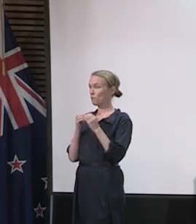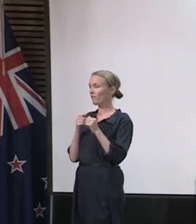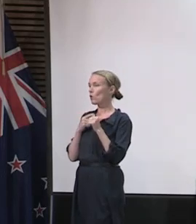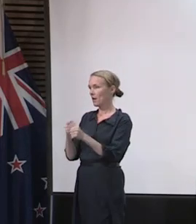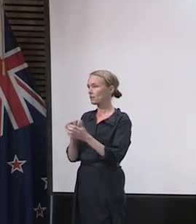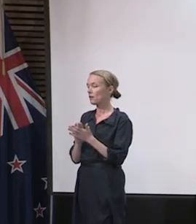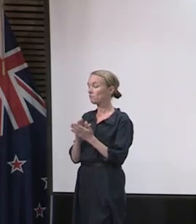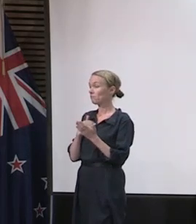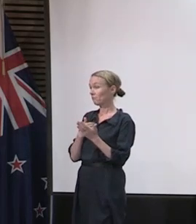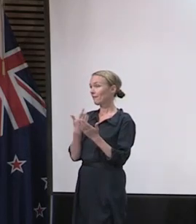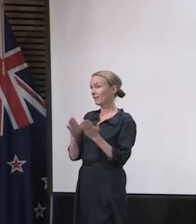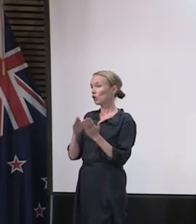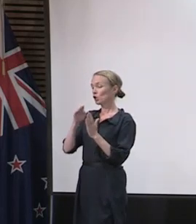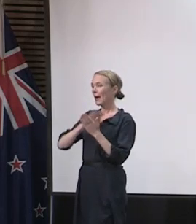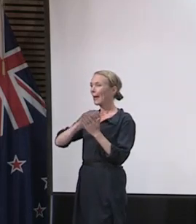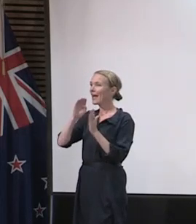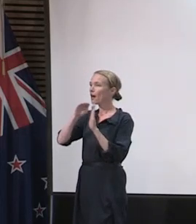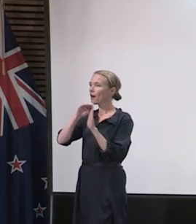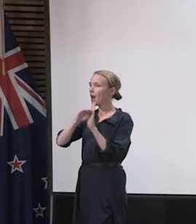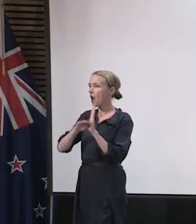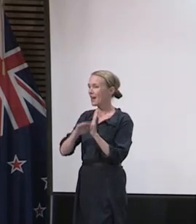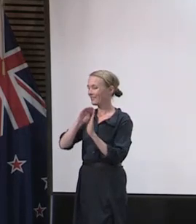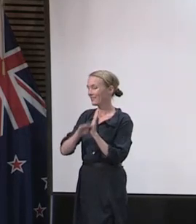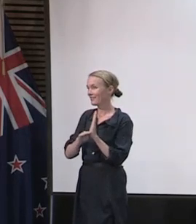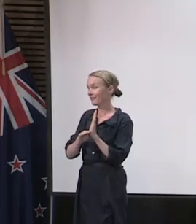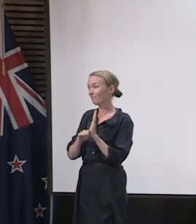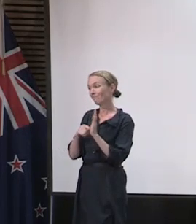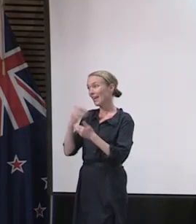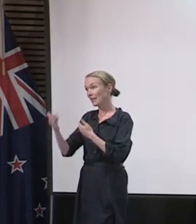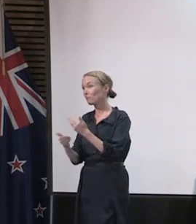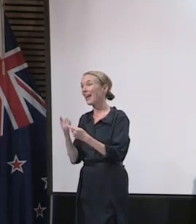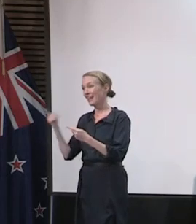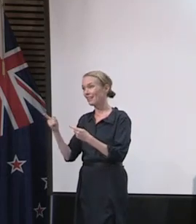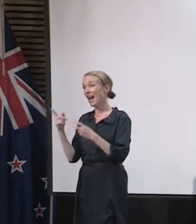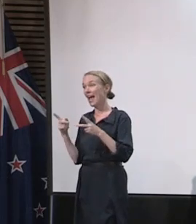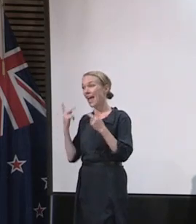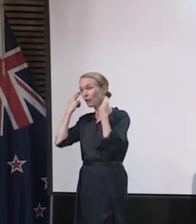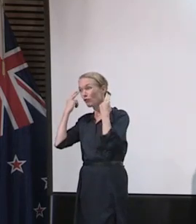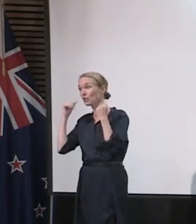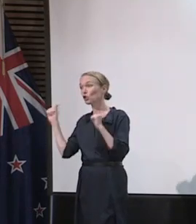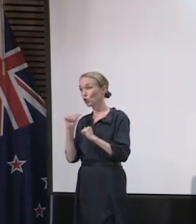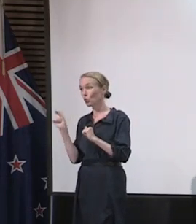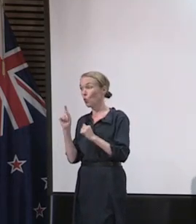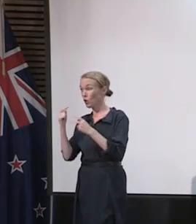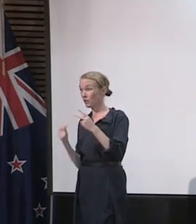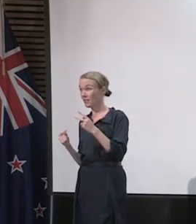put out guidance with quite clear expectations around what they will wear. Our control